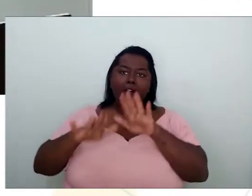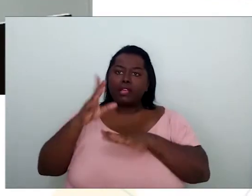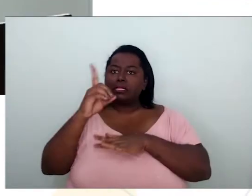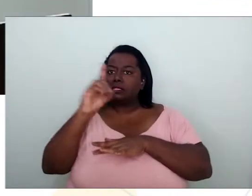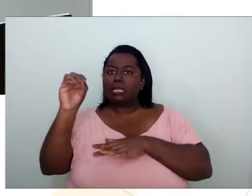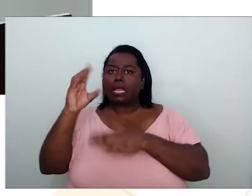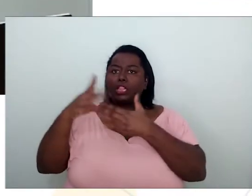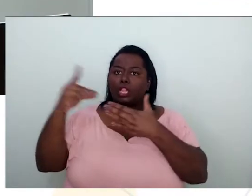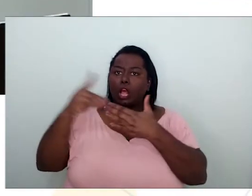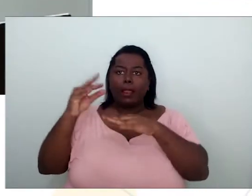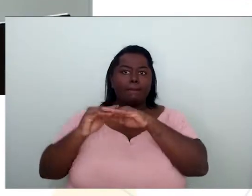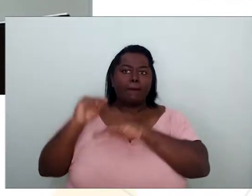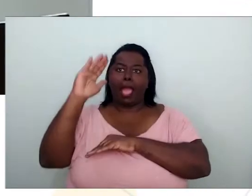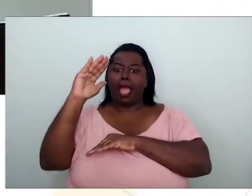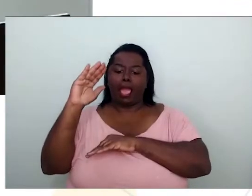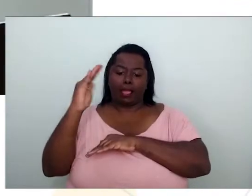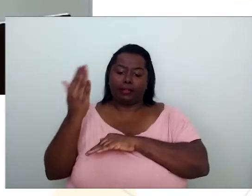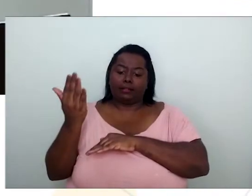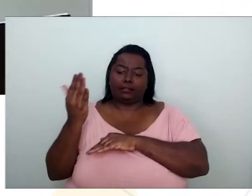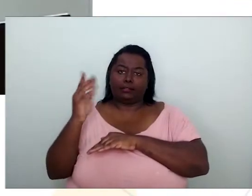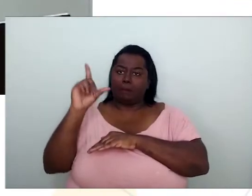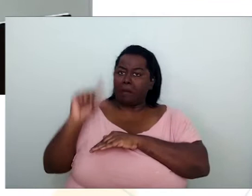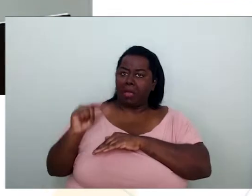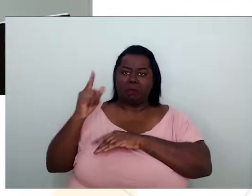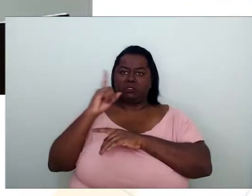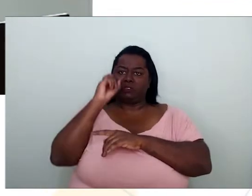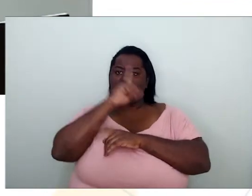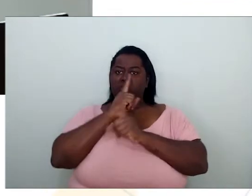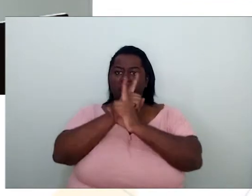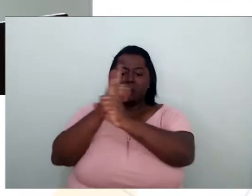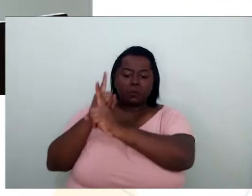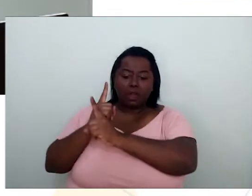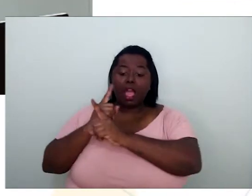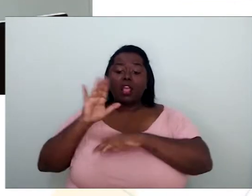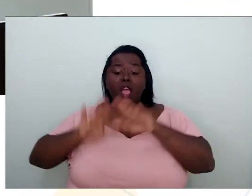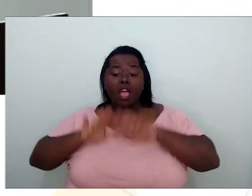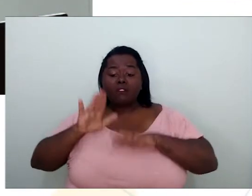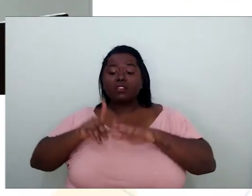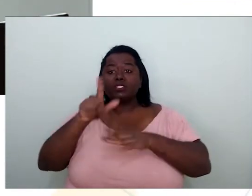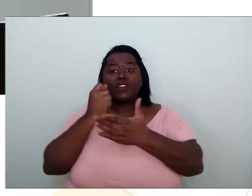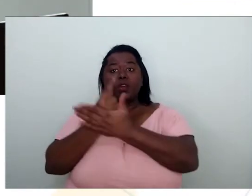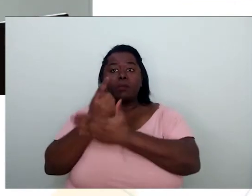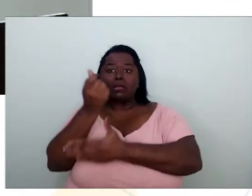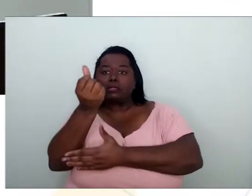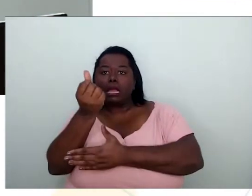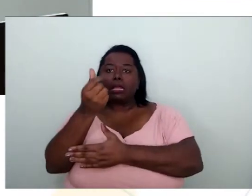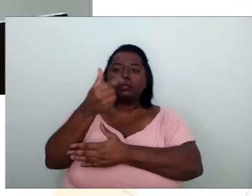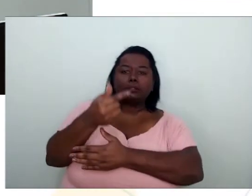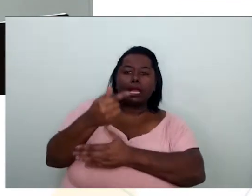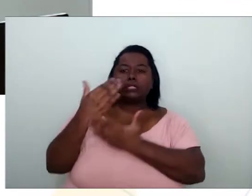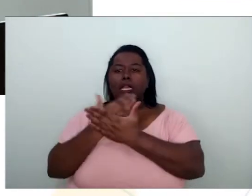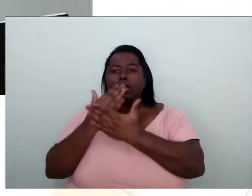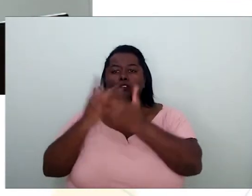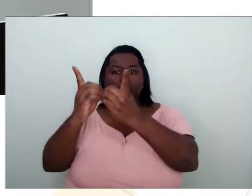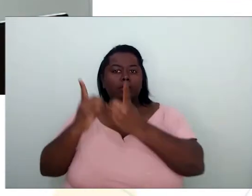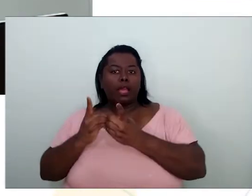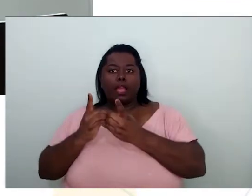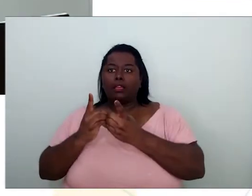hundred bucks you know that'll be it'll be hard to find right so in many cases if you've got to buy six or seven textbooks of 4-5 textbook that can be a